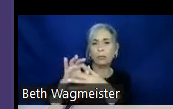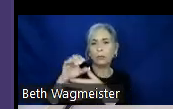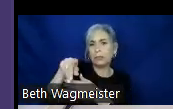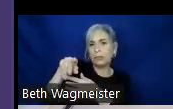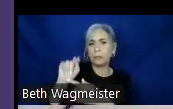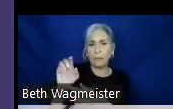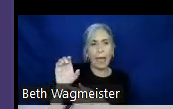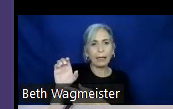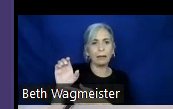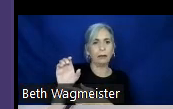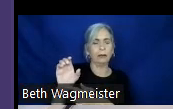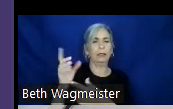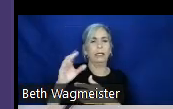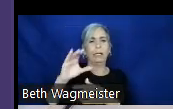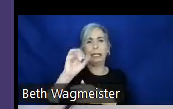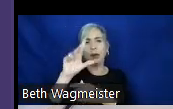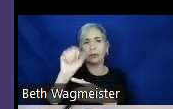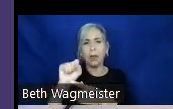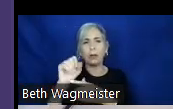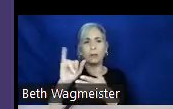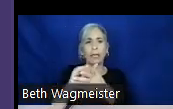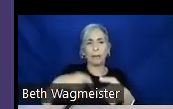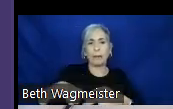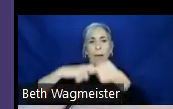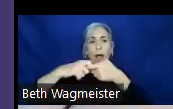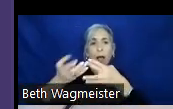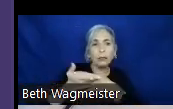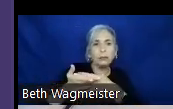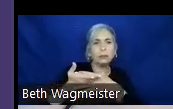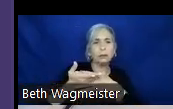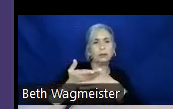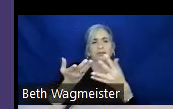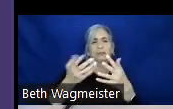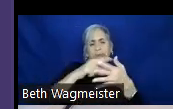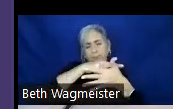can be paused, sensible heading structures, all of these things. I'm probably not telling